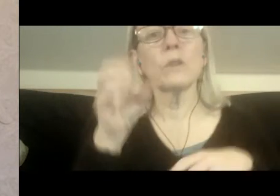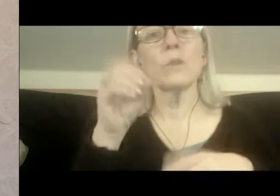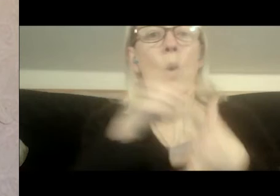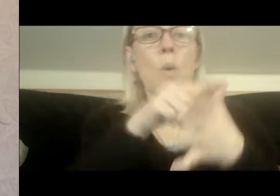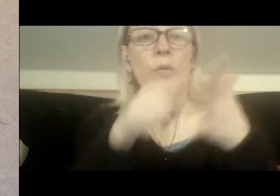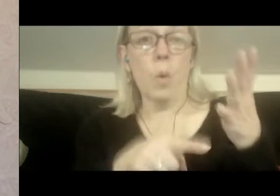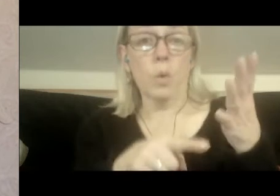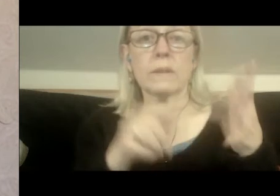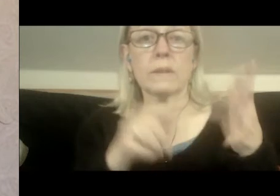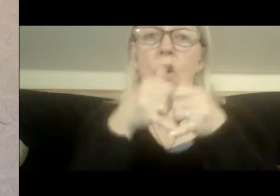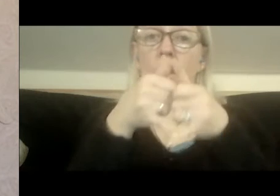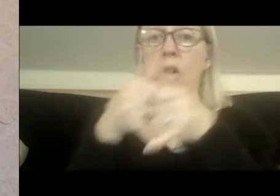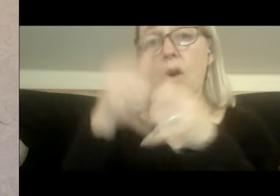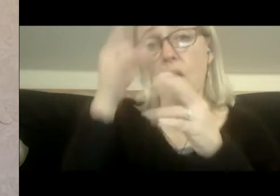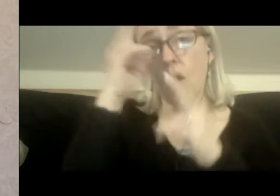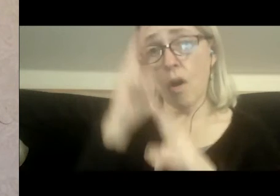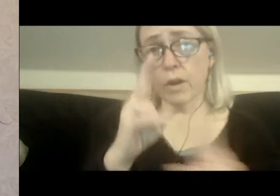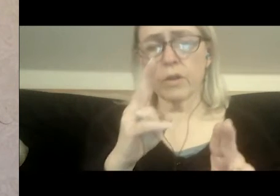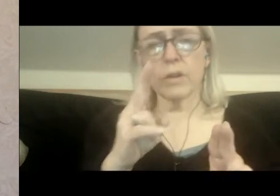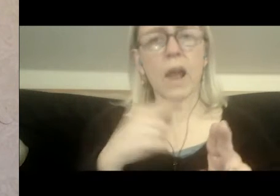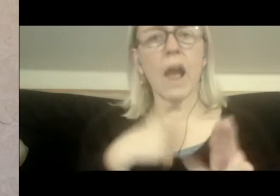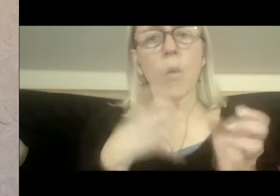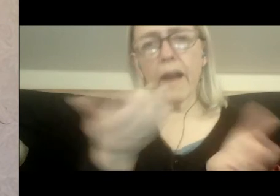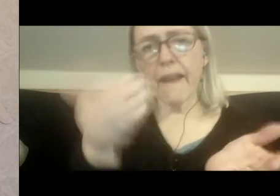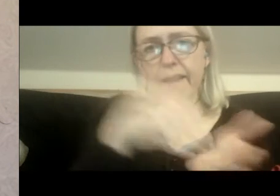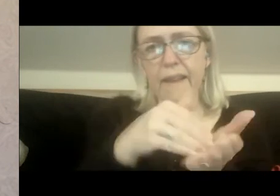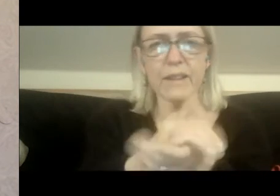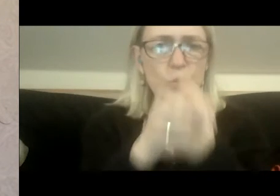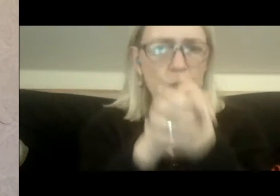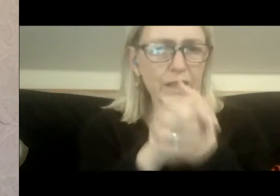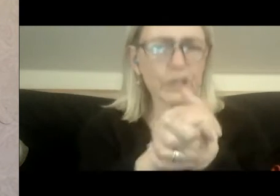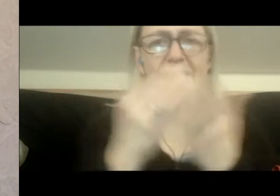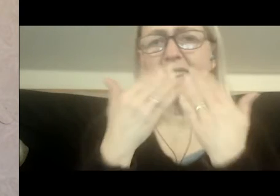and congratulations to all of our honorees who are are going to be featured today.